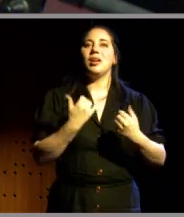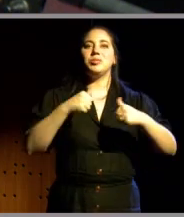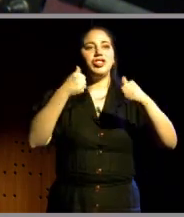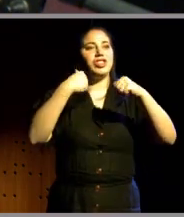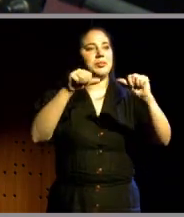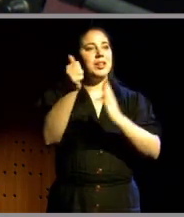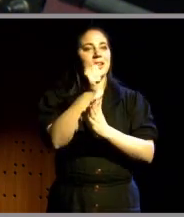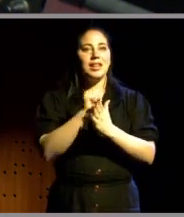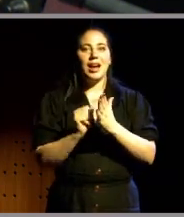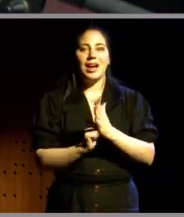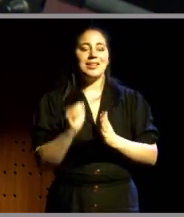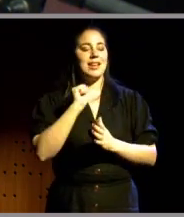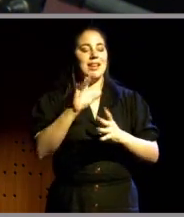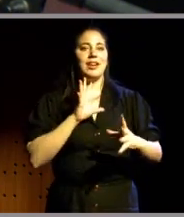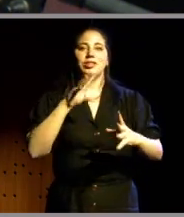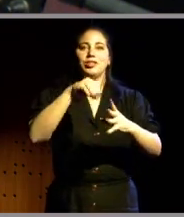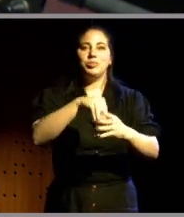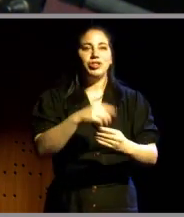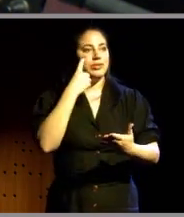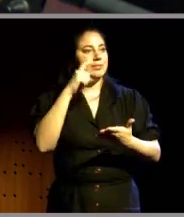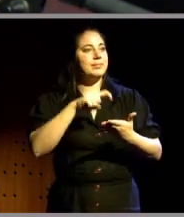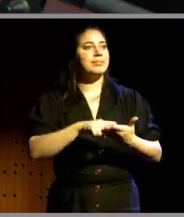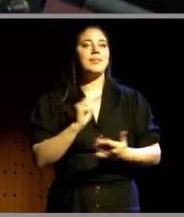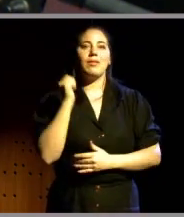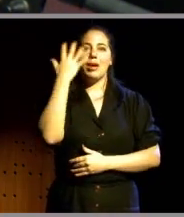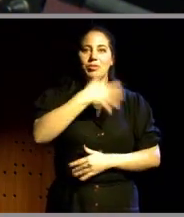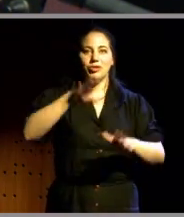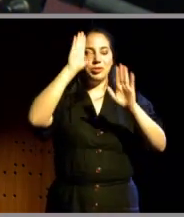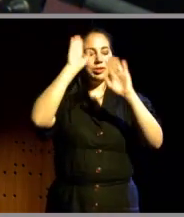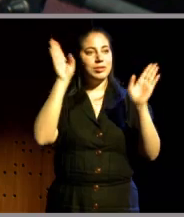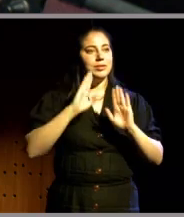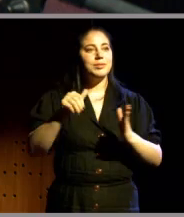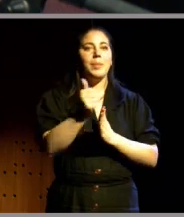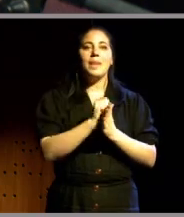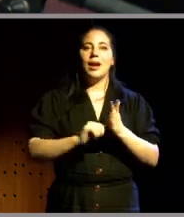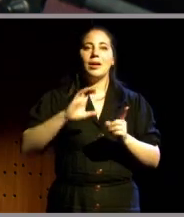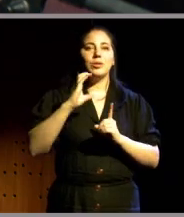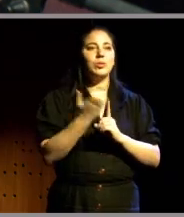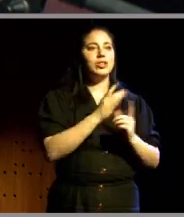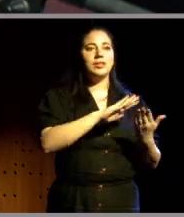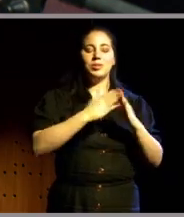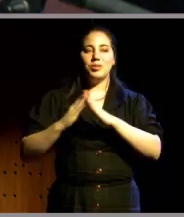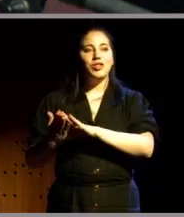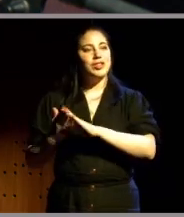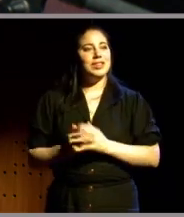to the recognition of Aboriginal and Torres Strait Islander arts, culture and community, both nationally